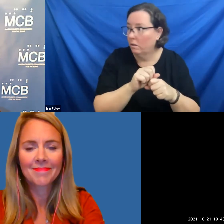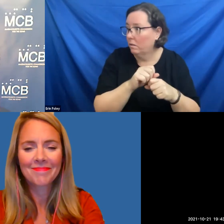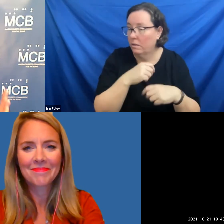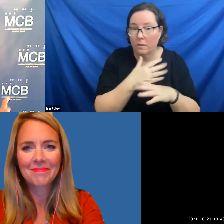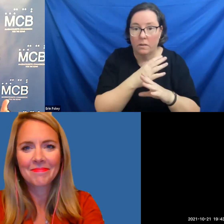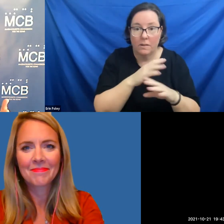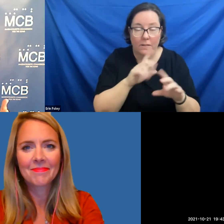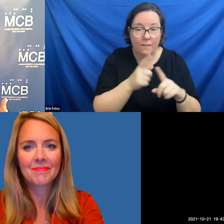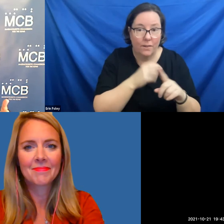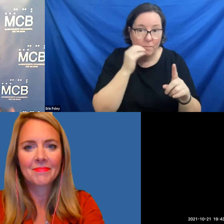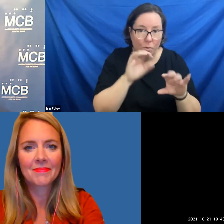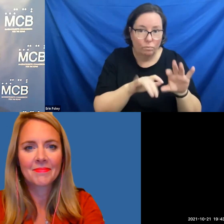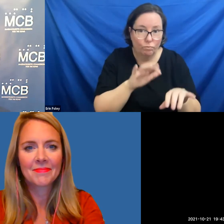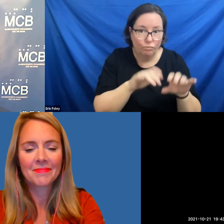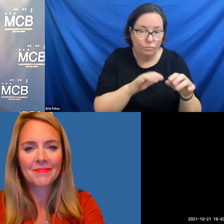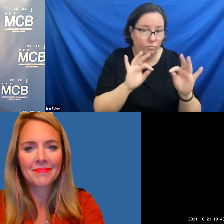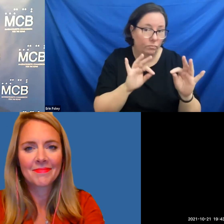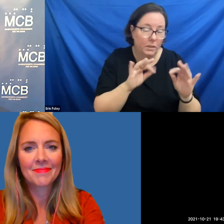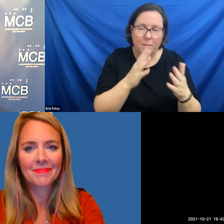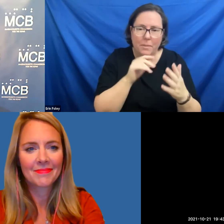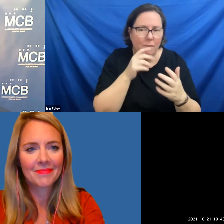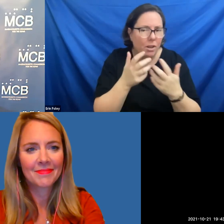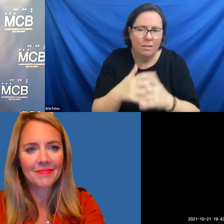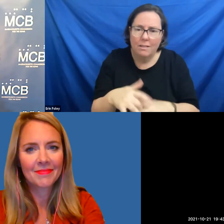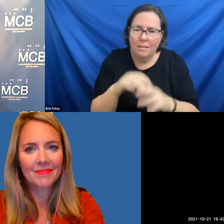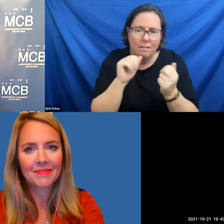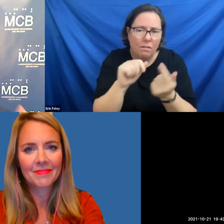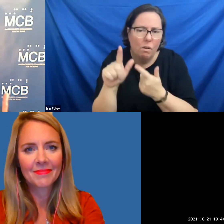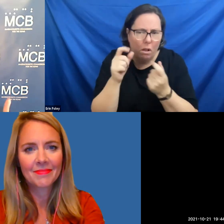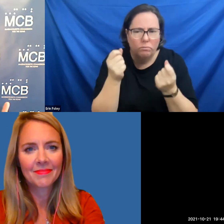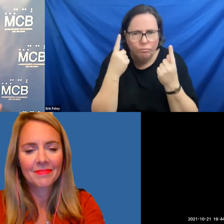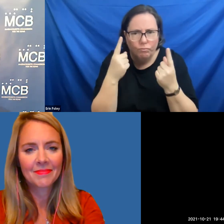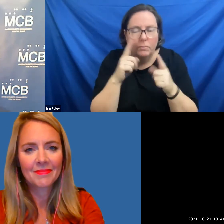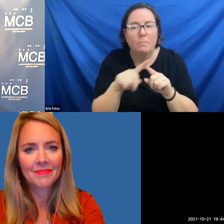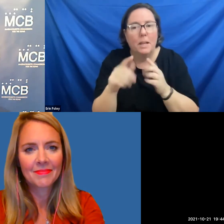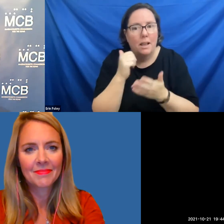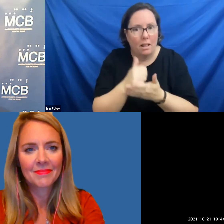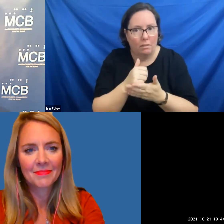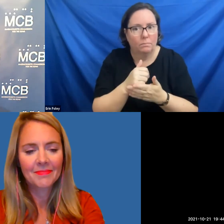job and it may not work for every person with a disability, but in many cases, it's helped ameliorate.